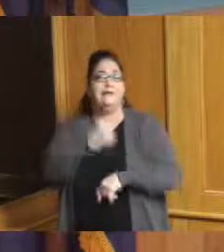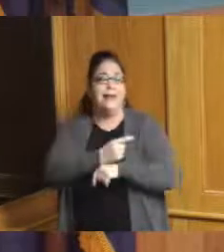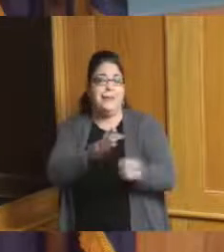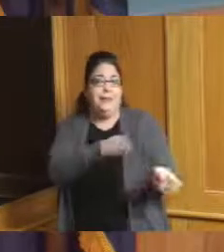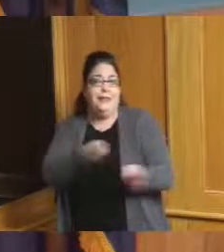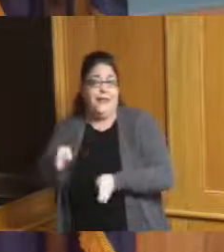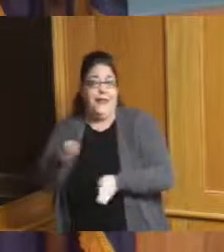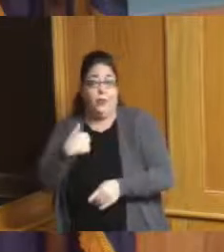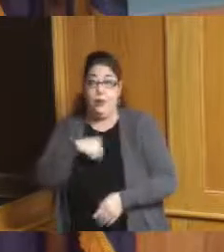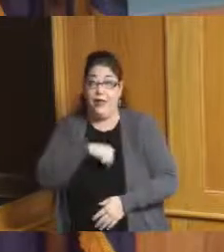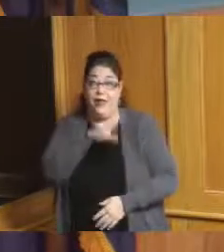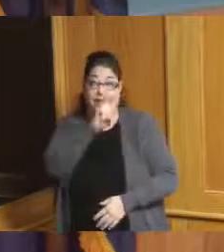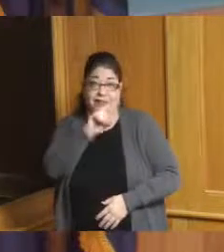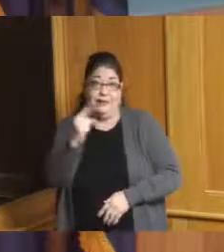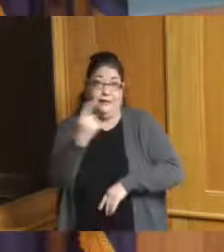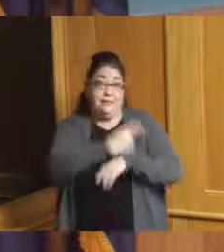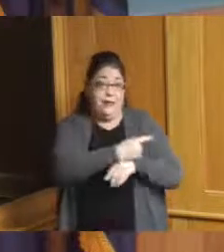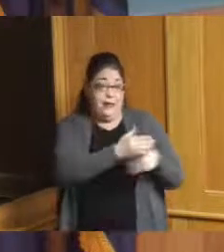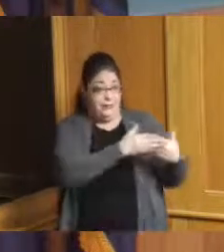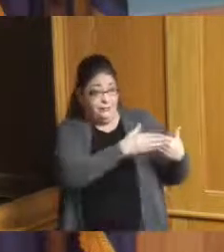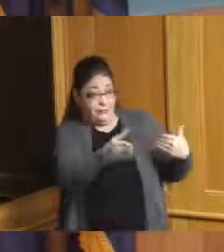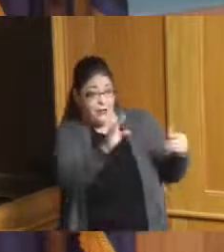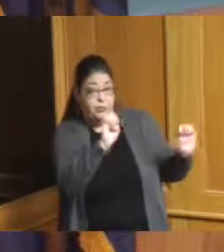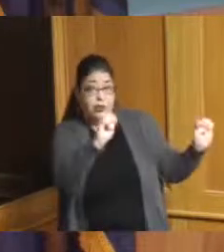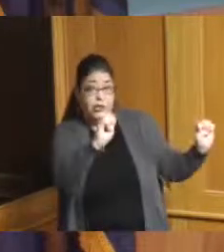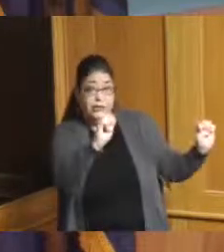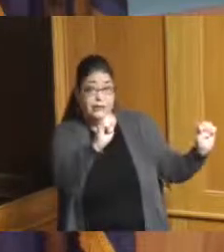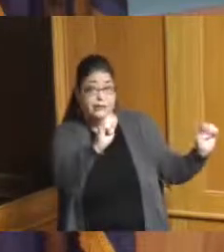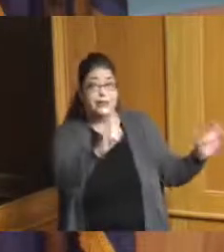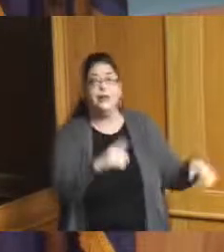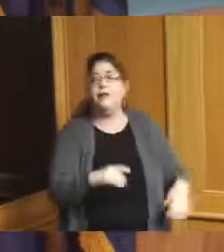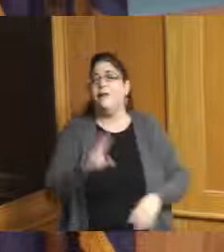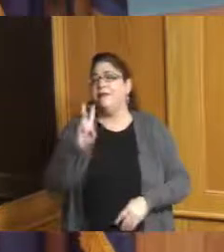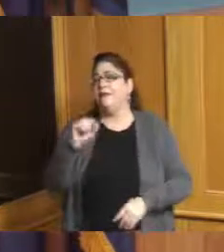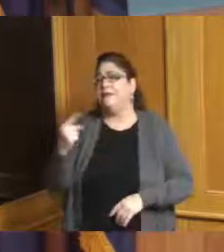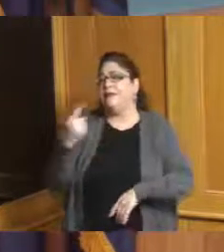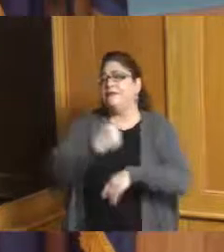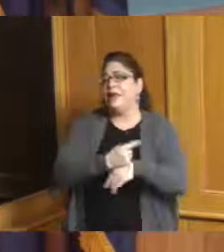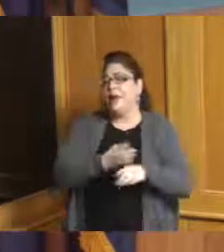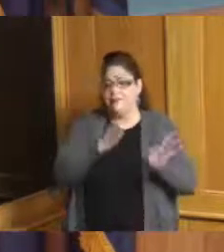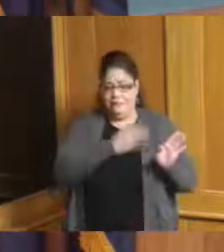got a 60-day state of emergency a 60-day plan of how do we get these people in the backlog